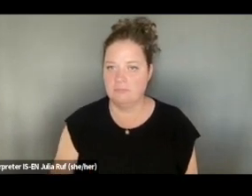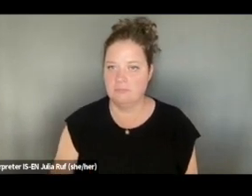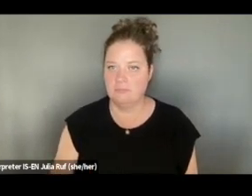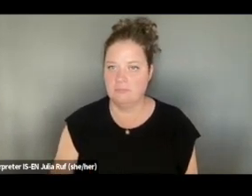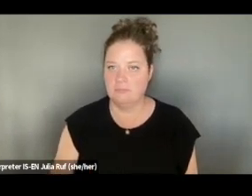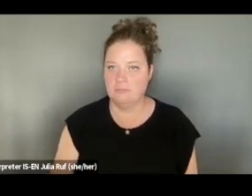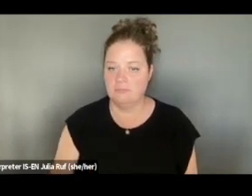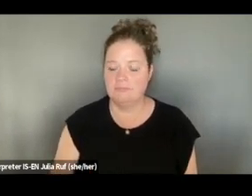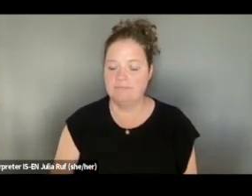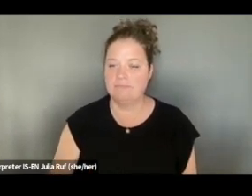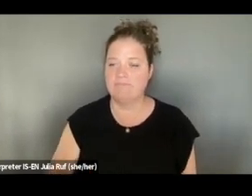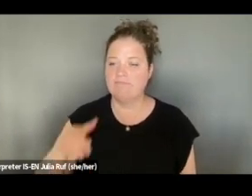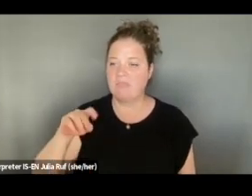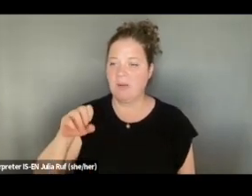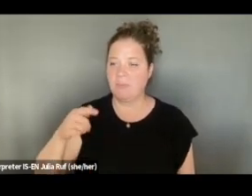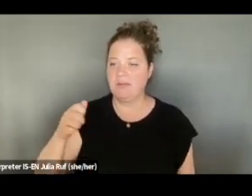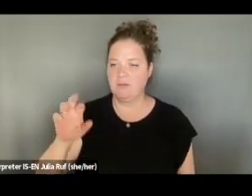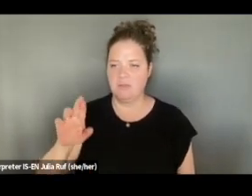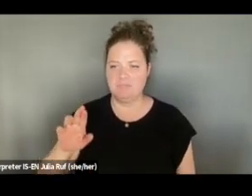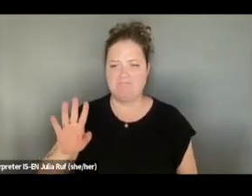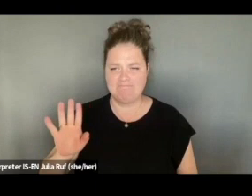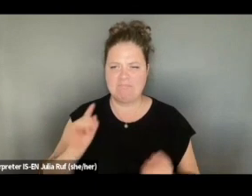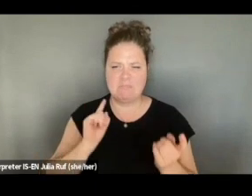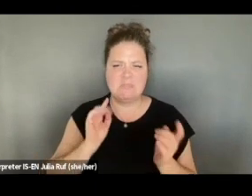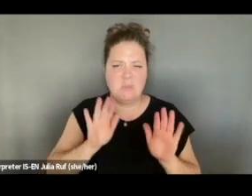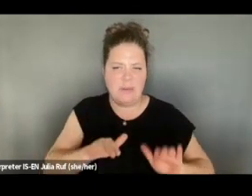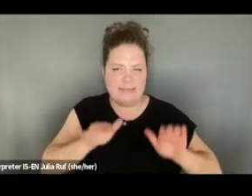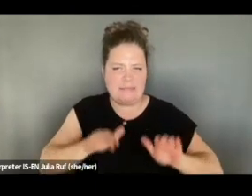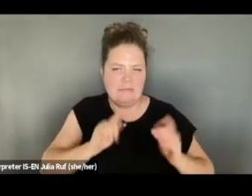Wait a bit more as